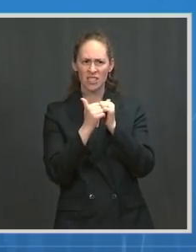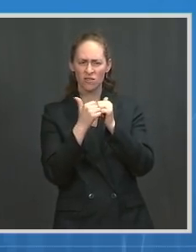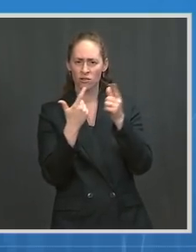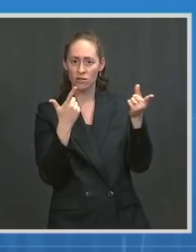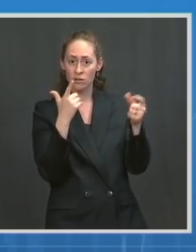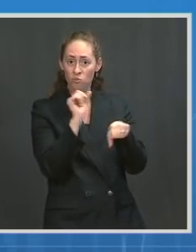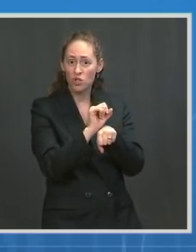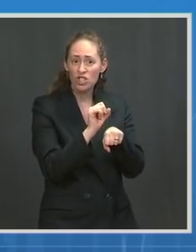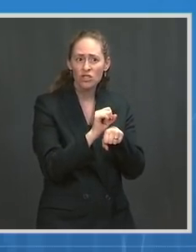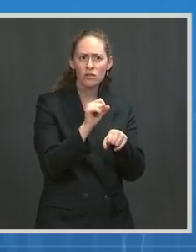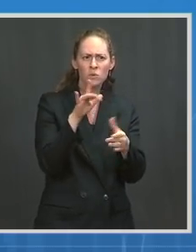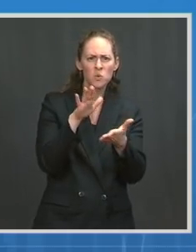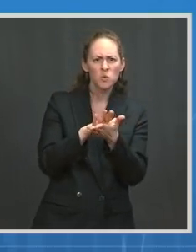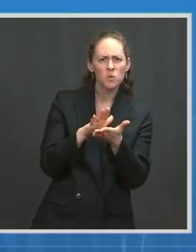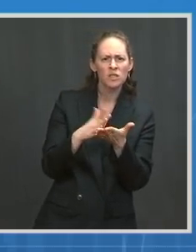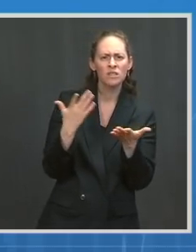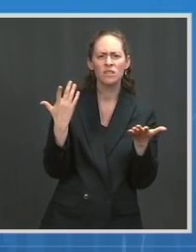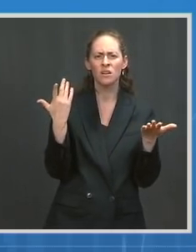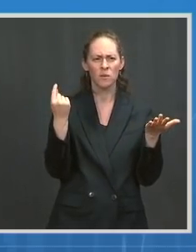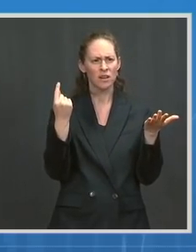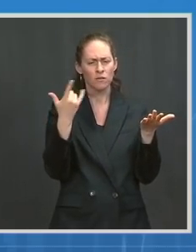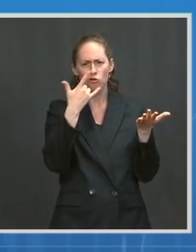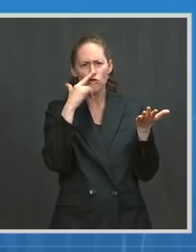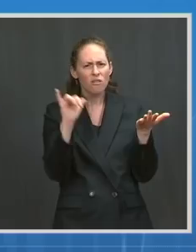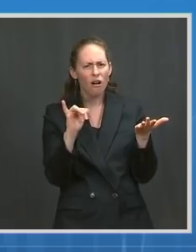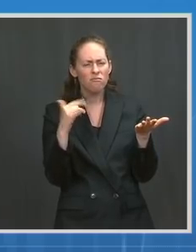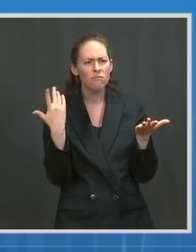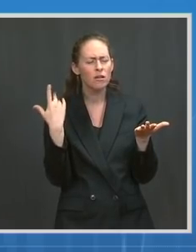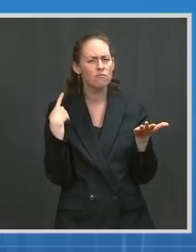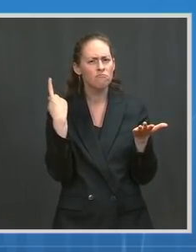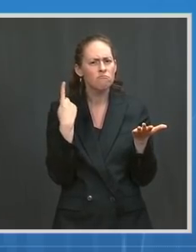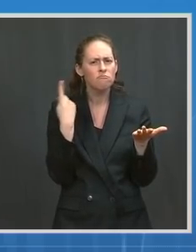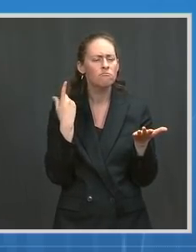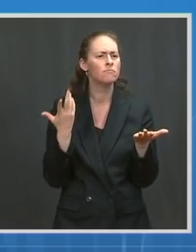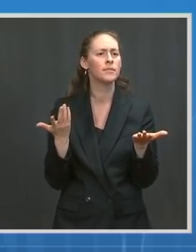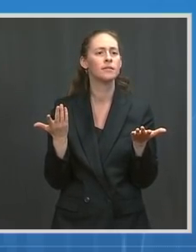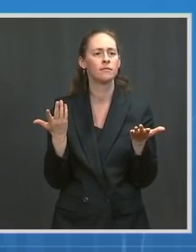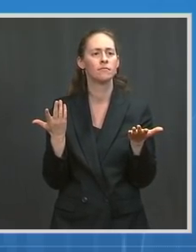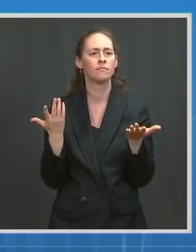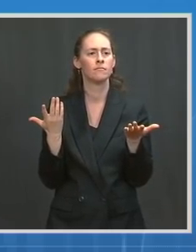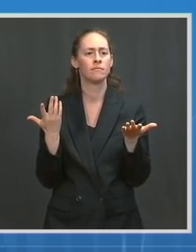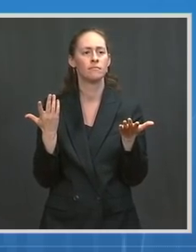and also what you think this mask change might mean for incentives --